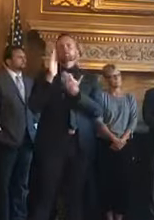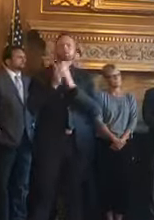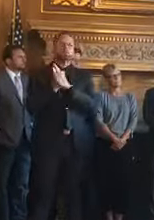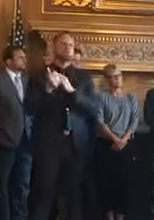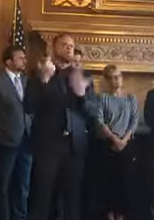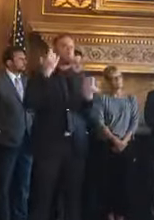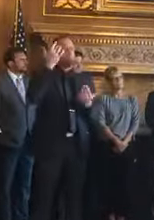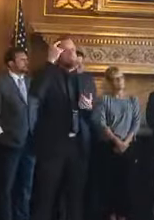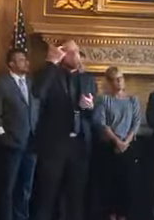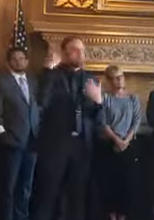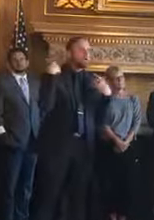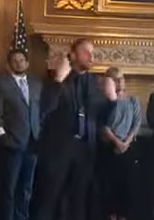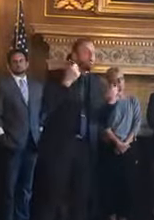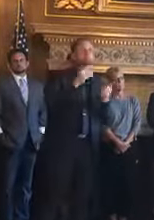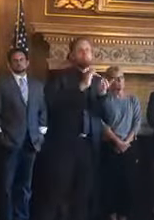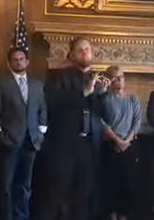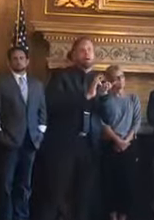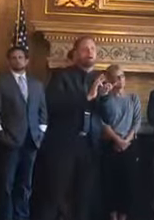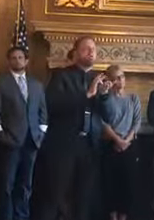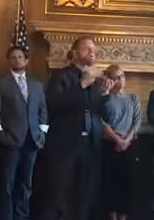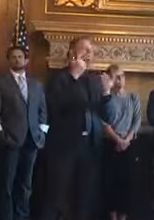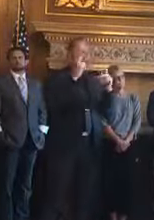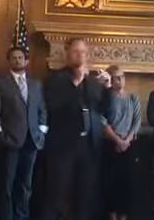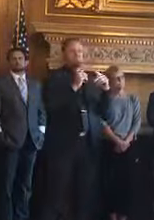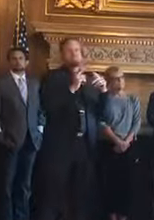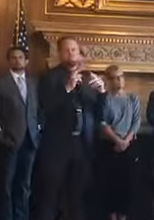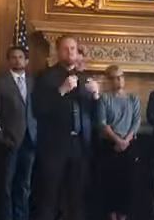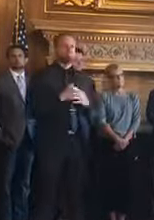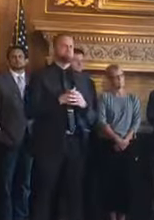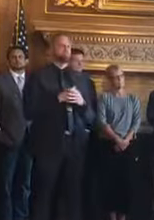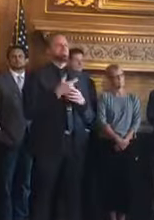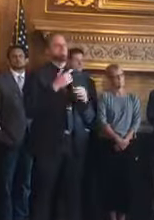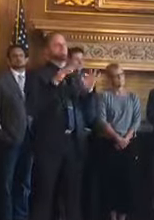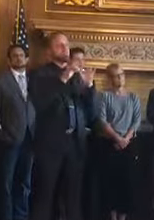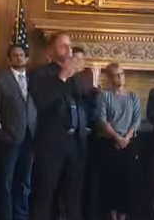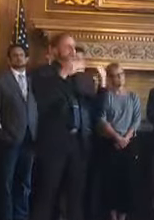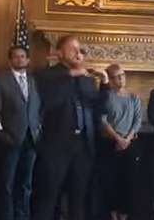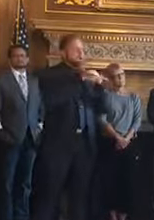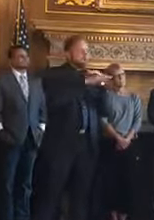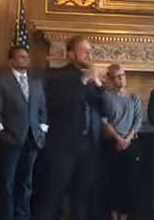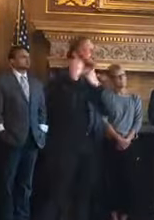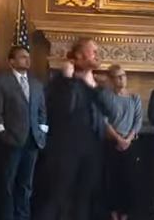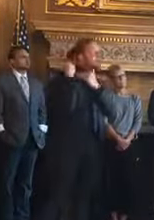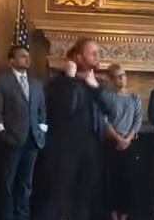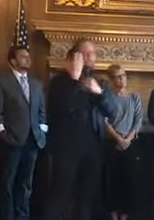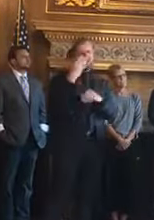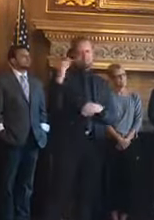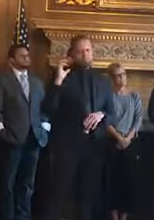Those are the three places we are trying to improve with this new law, and as Cookie mentioned,